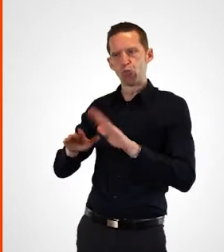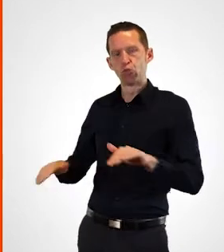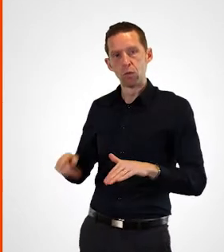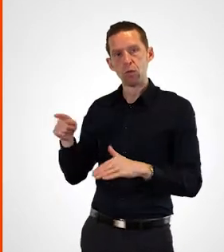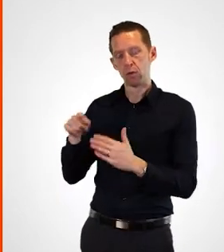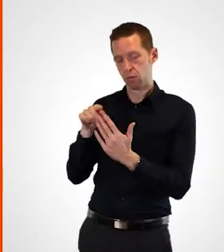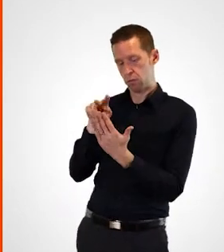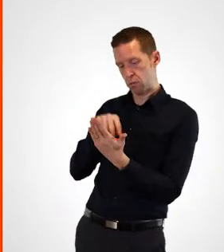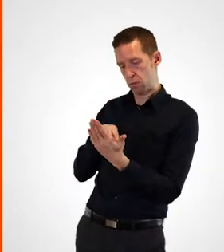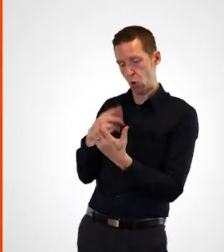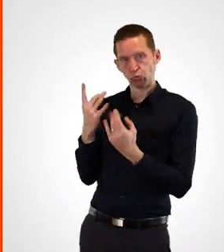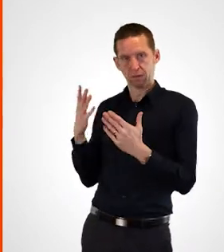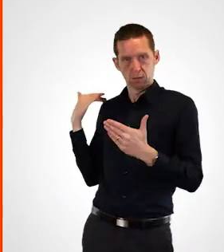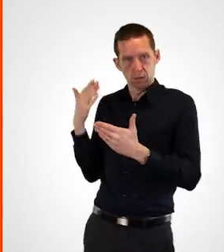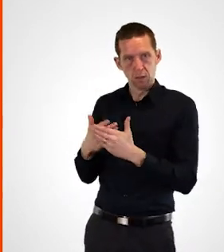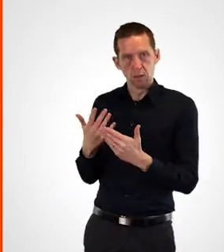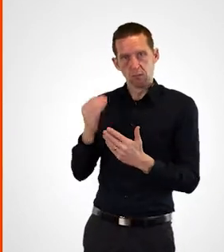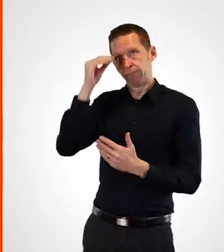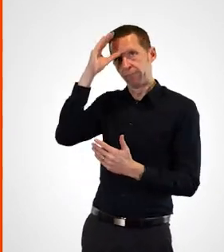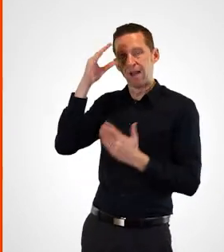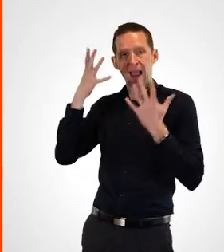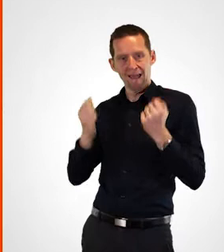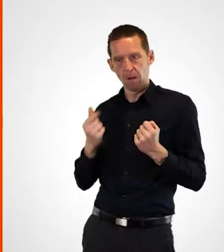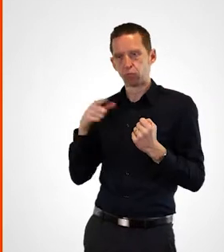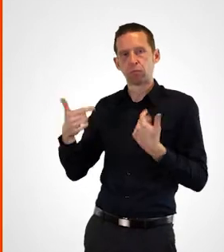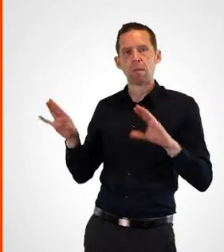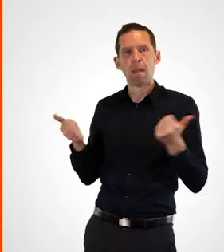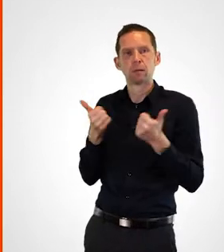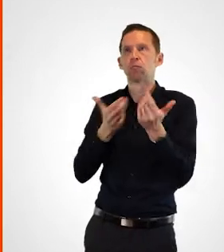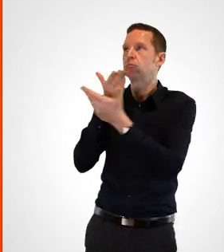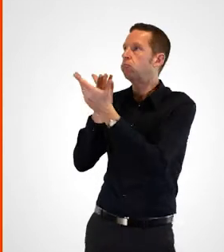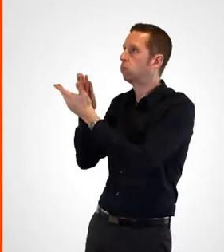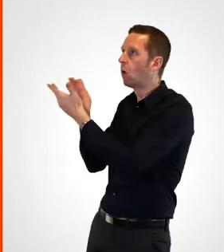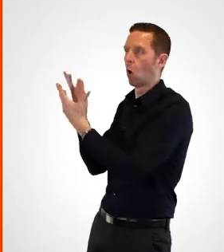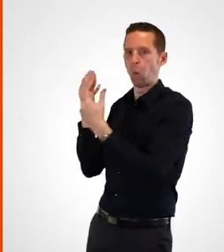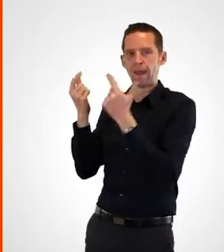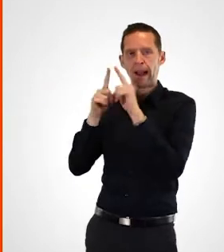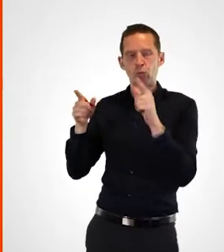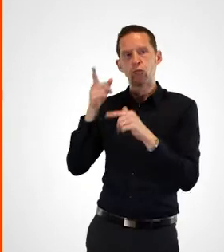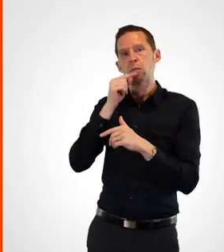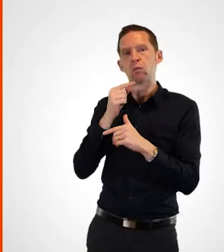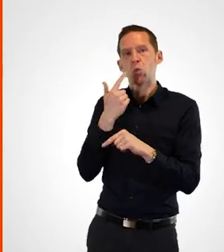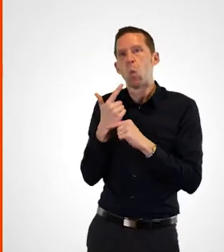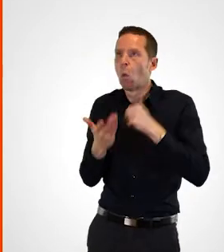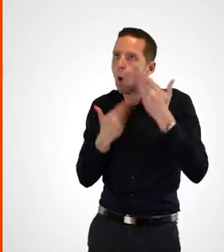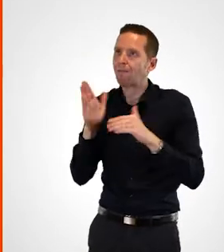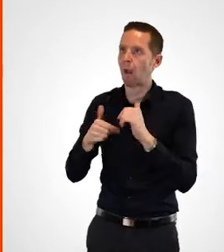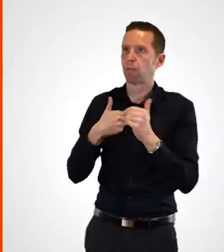with a wealth of knowledge because they've had lots of interactions, mediated with language, they can talk about those interactions,